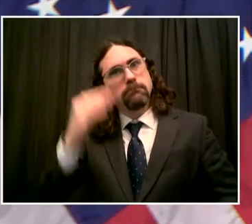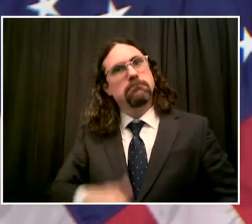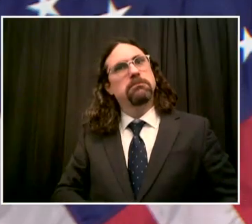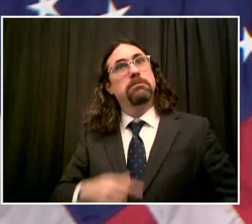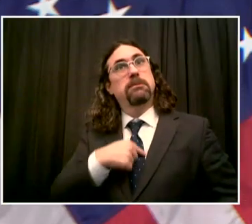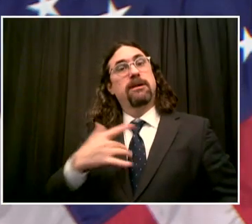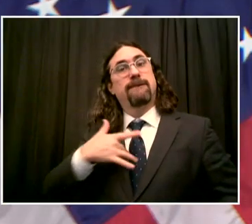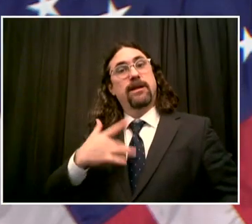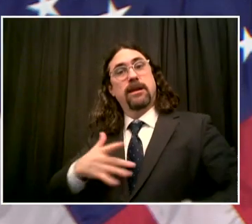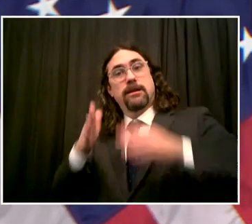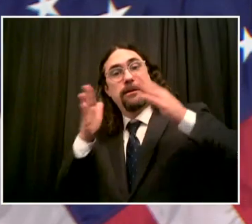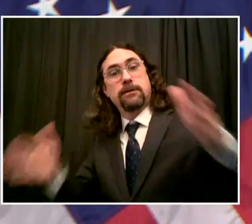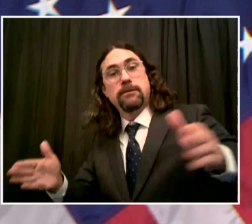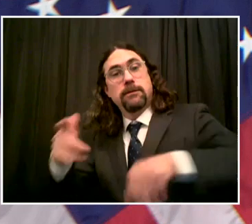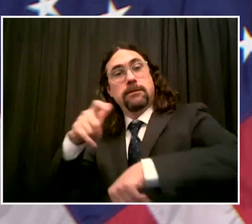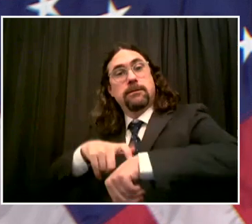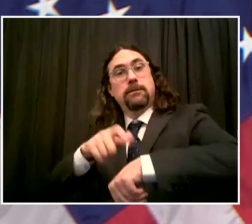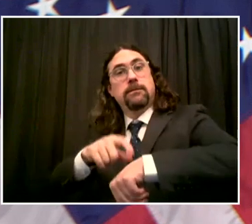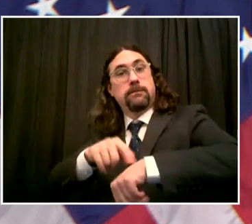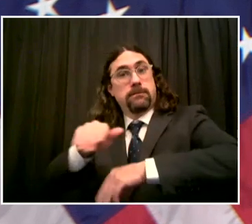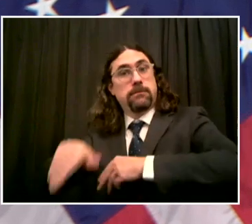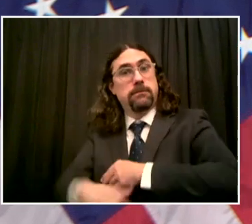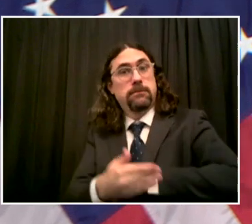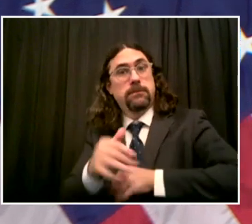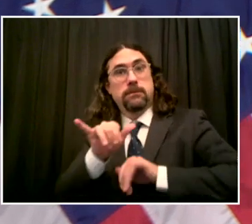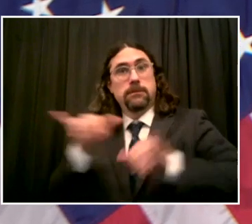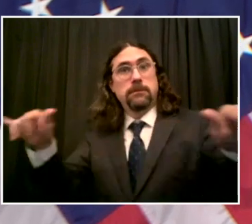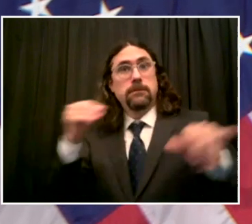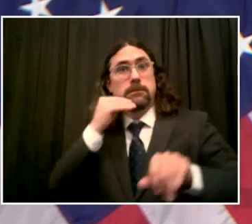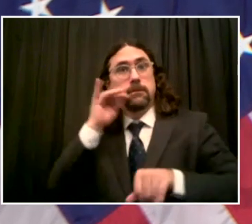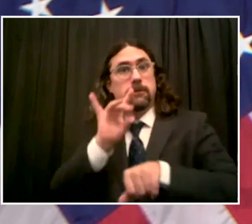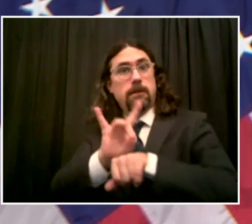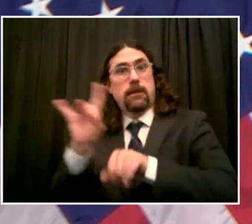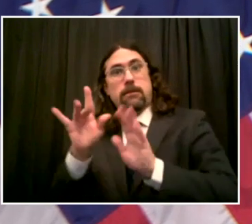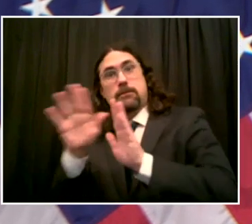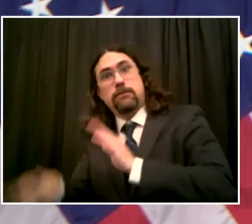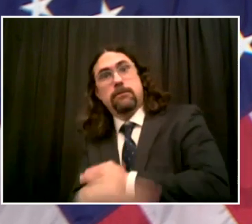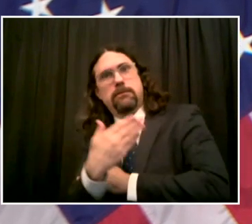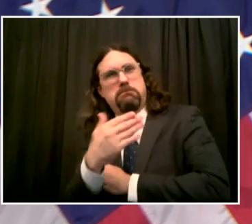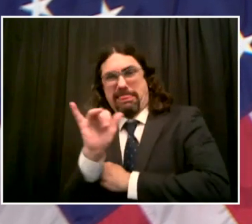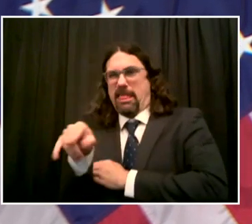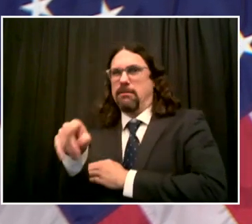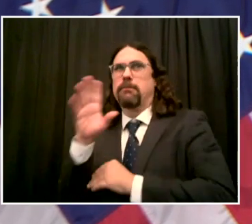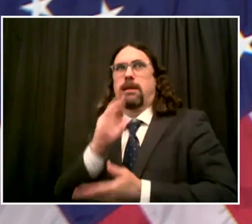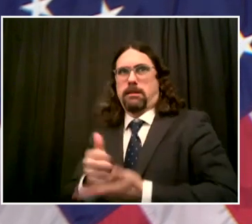EARLIER CURFEW AND THAT PUTS US IN A STRONGER POSITION. THANK YOU KATIE FOR THE QUESTION.